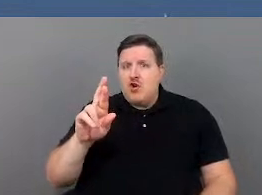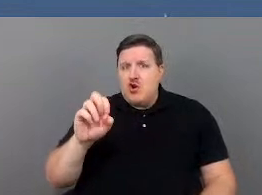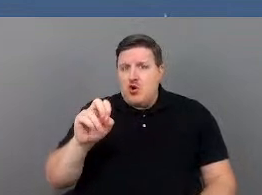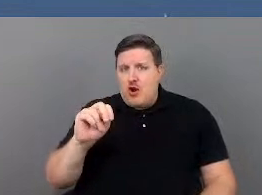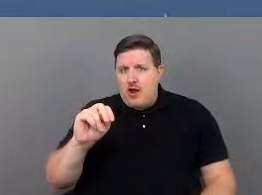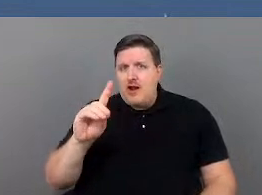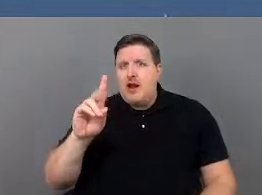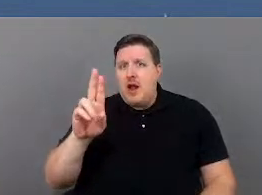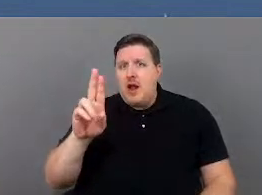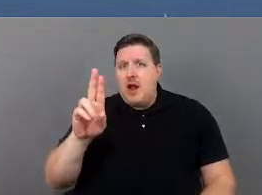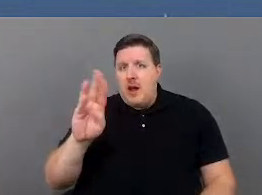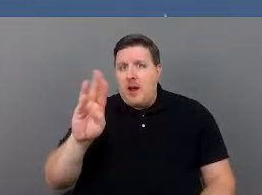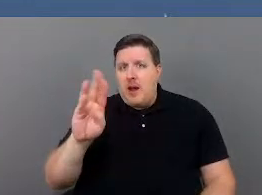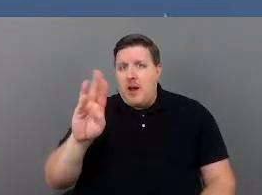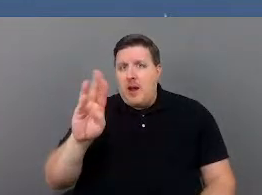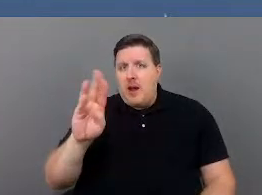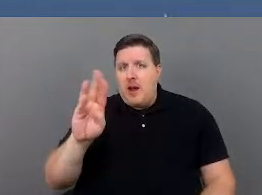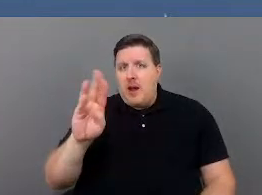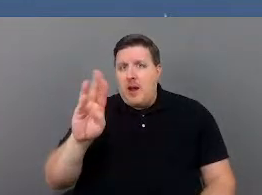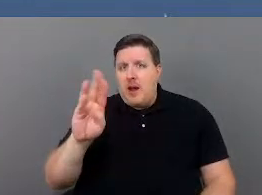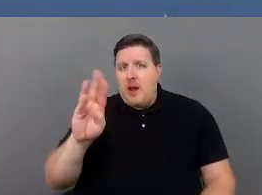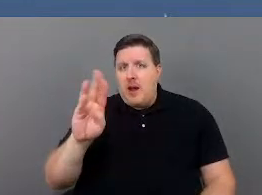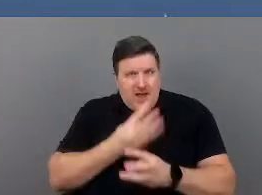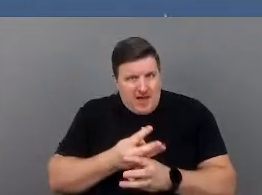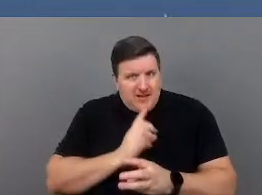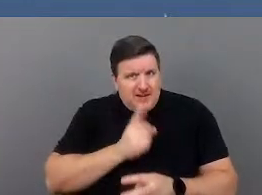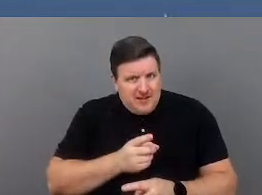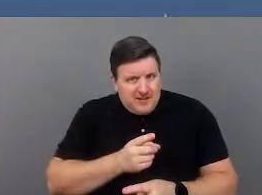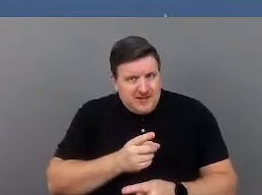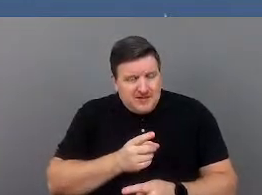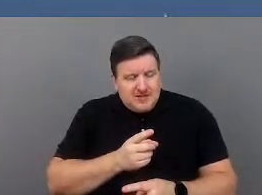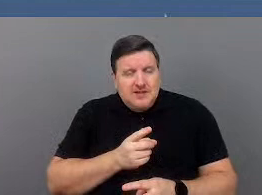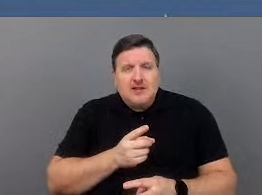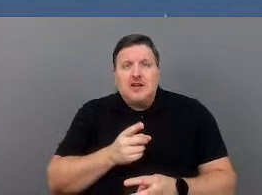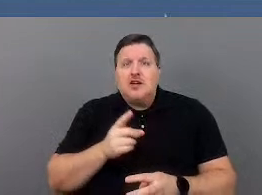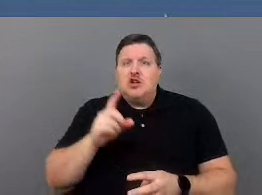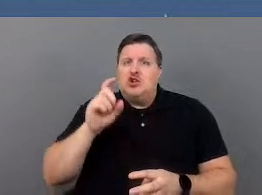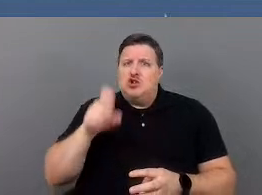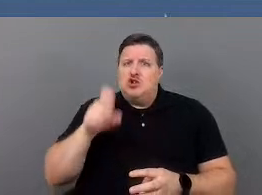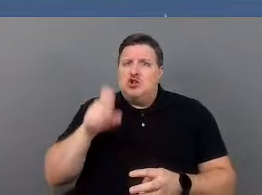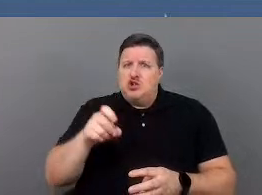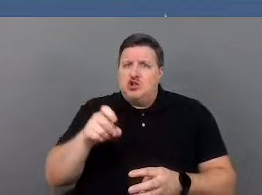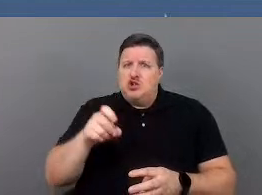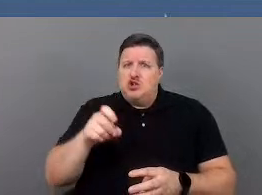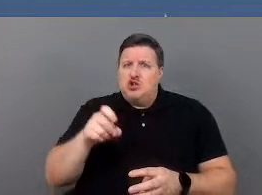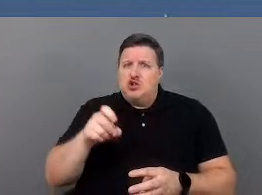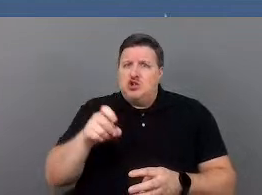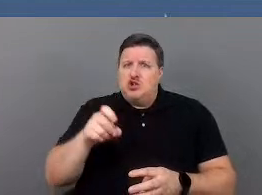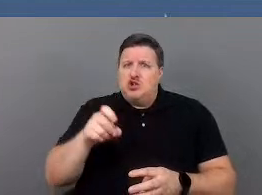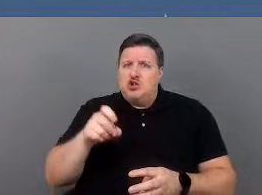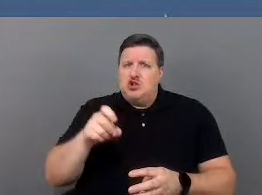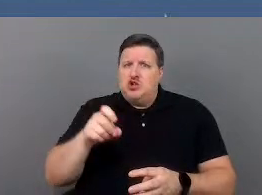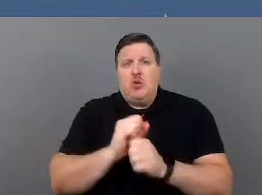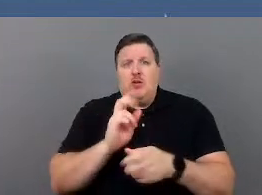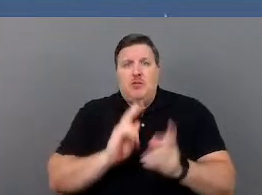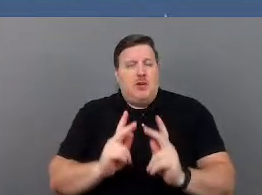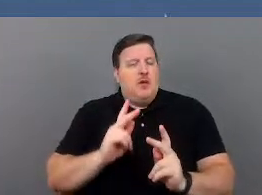WITH PEOPLE, NOT SPENDING YOUR TIME TRYING TO DEFUND THE POLICE. SO I URGE YOU TO WORK WITH OUR DEPARTMENT AND TO WORK